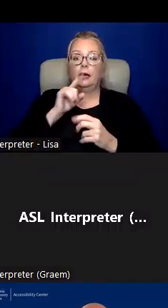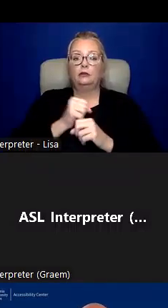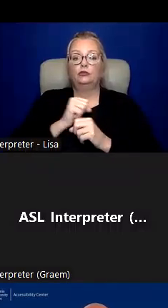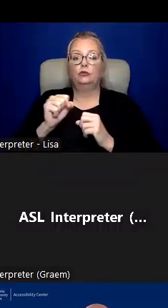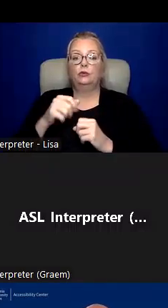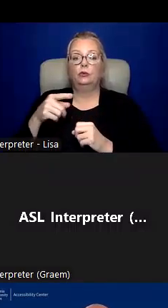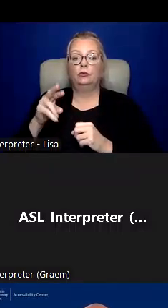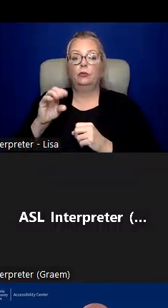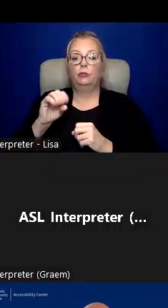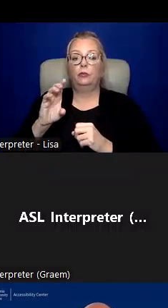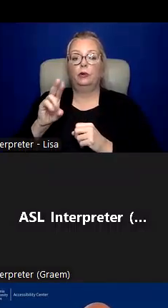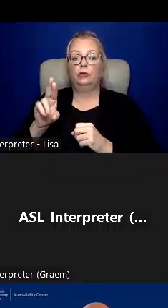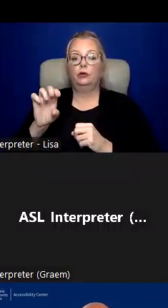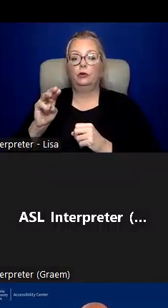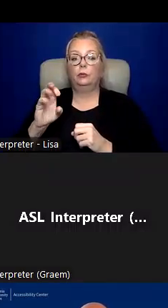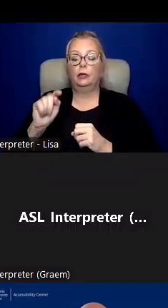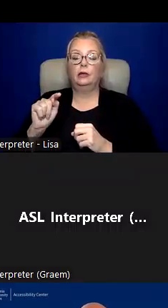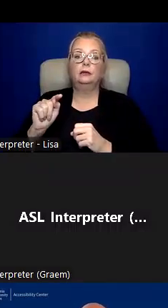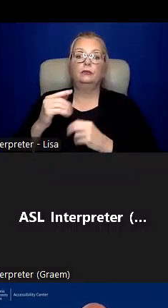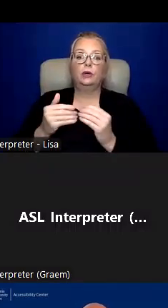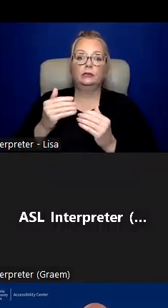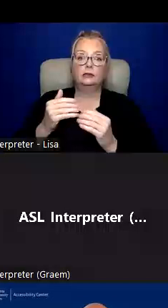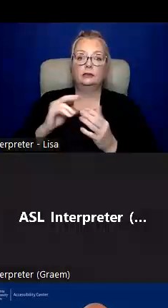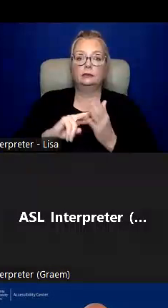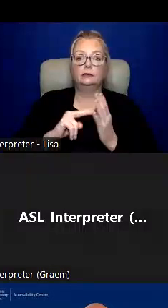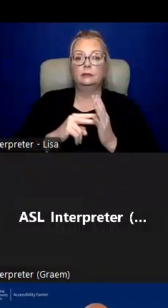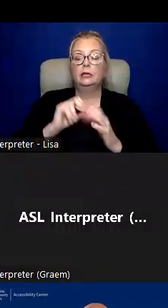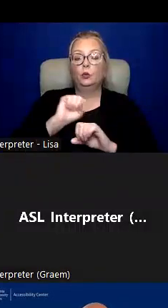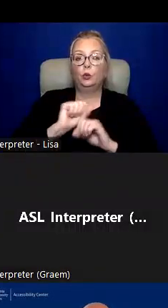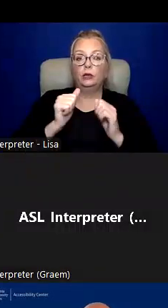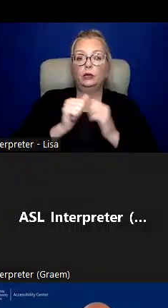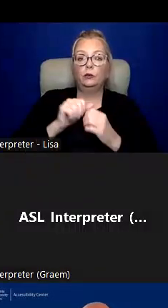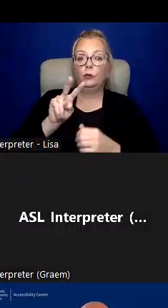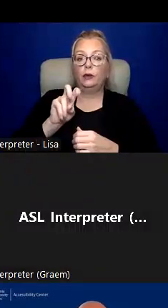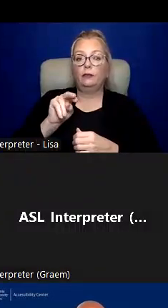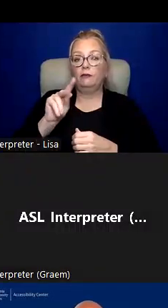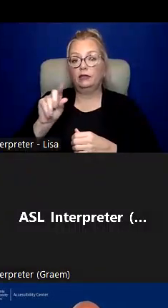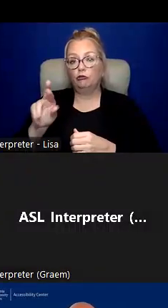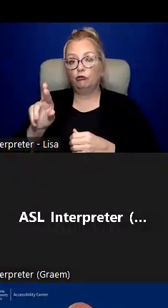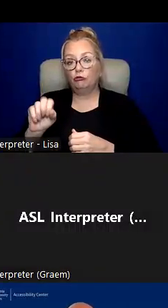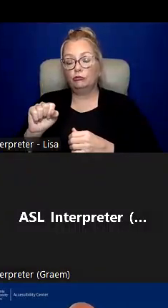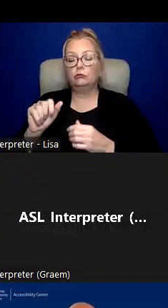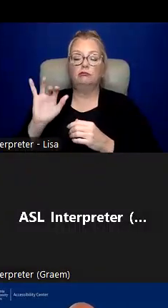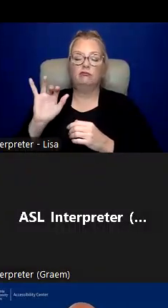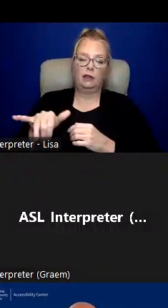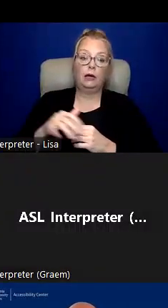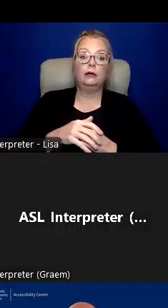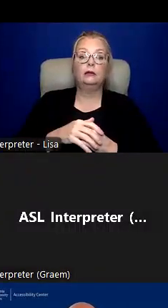with vendors, working with vendors, et cetera. And one of the other main focuses of this presentation